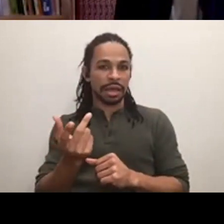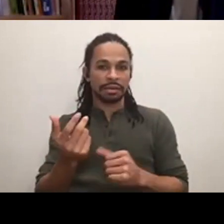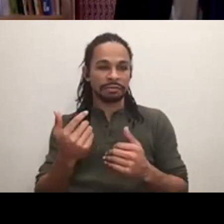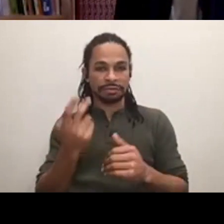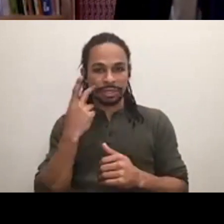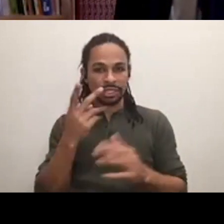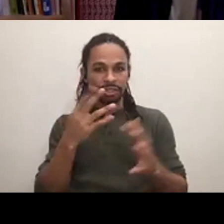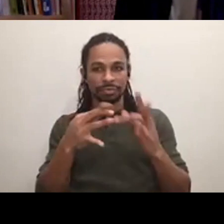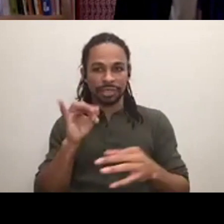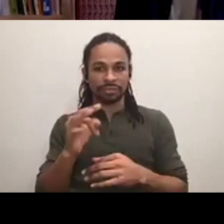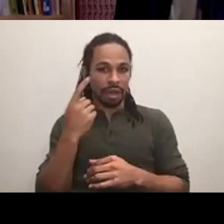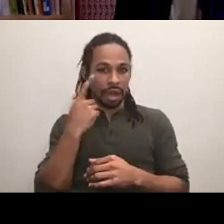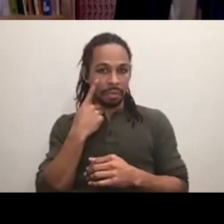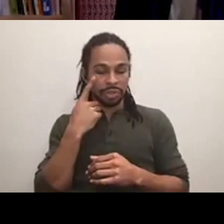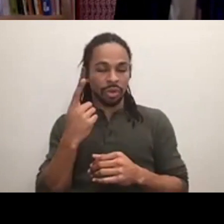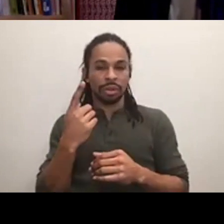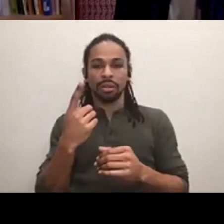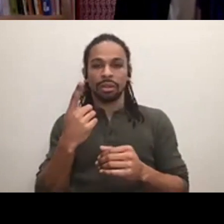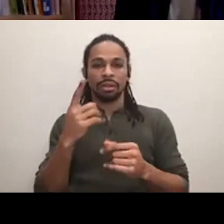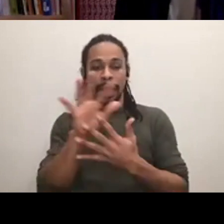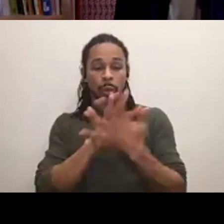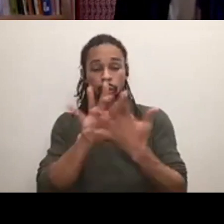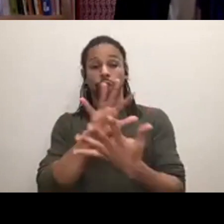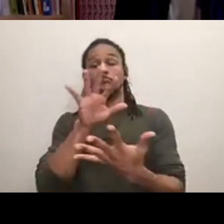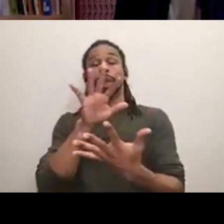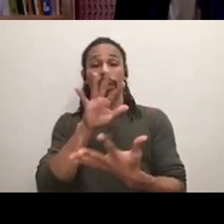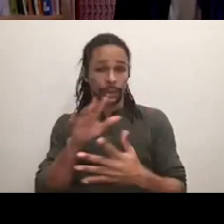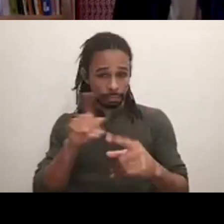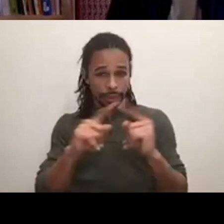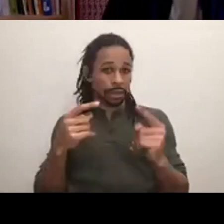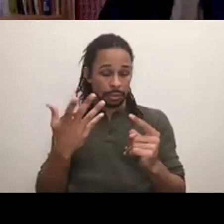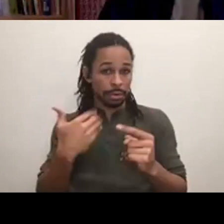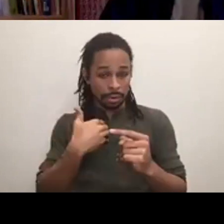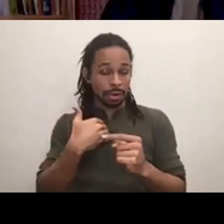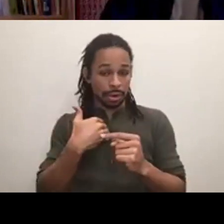is bright with white clouds” and notes it's from Alex Dolores Salerno's film "El Dios